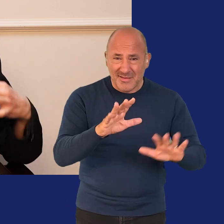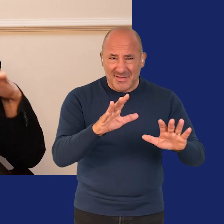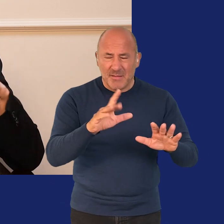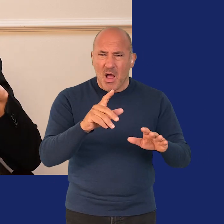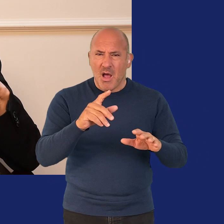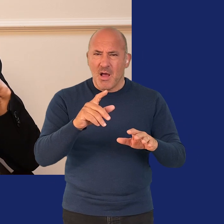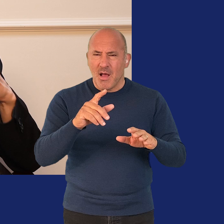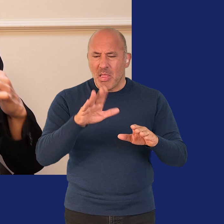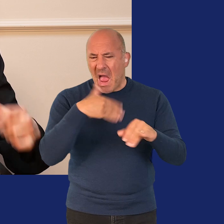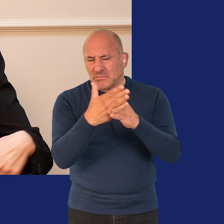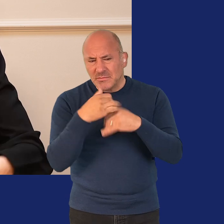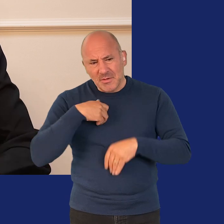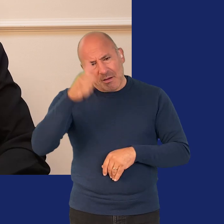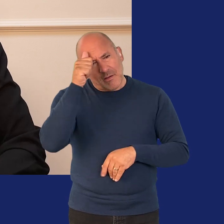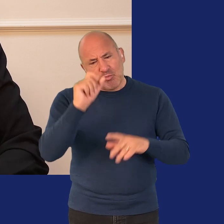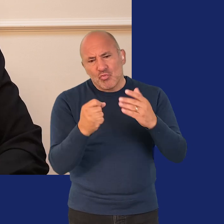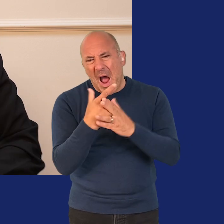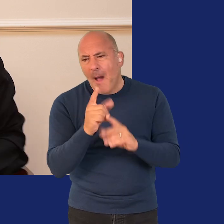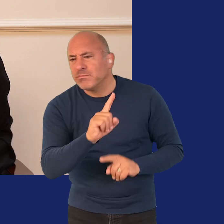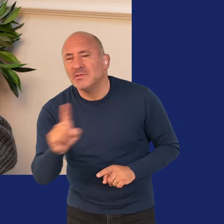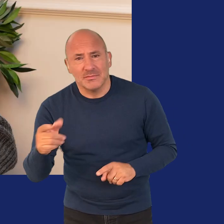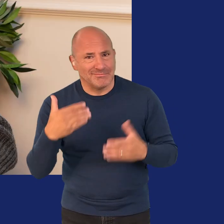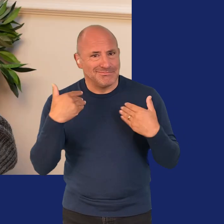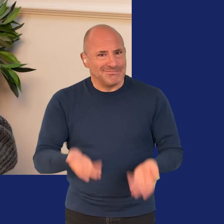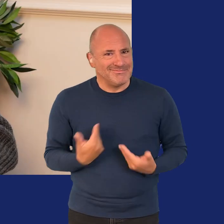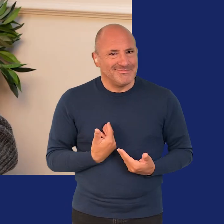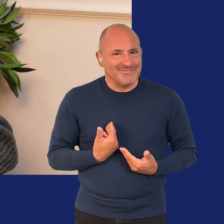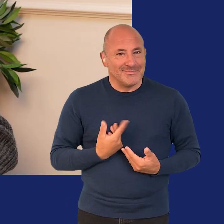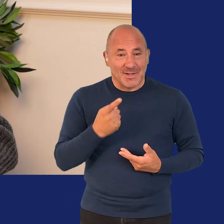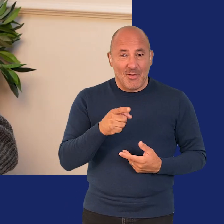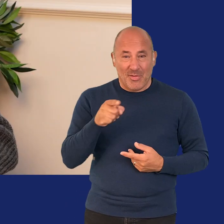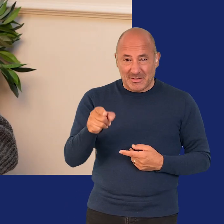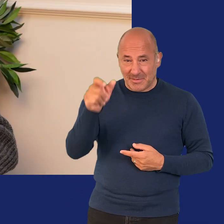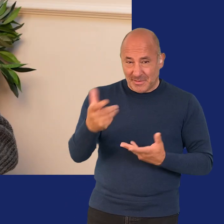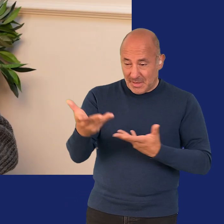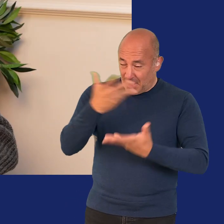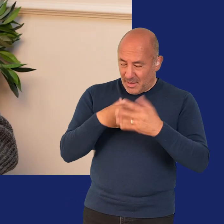hear the, the result of it. Josh: Yeah. Yeah. Jess: Um, and so hearing that I is, is the key piece, or being that